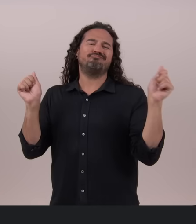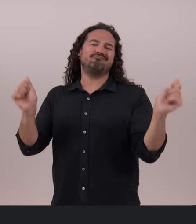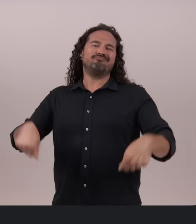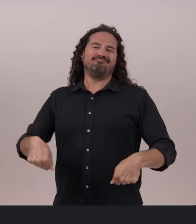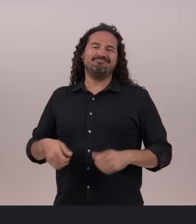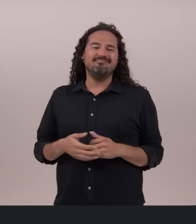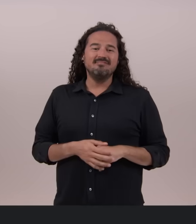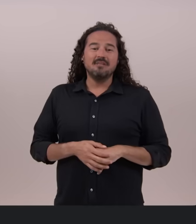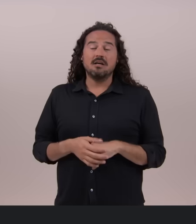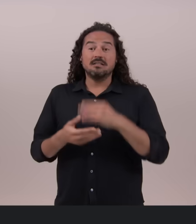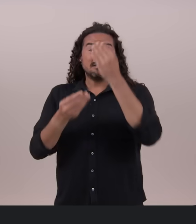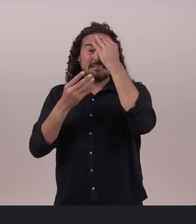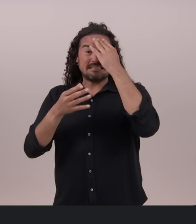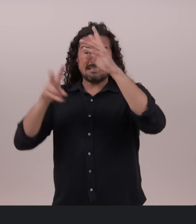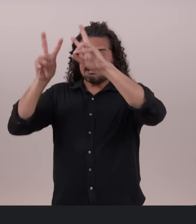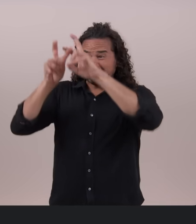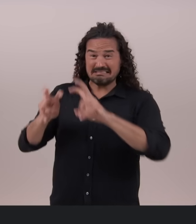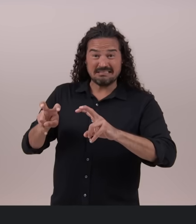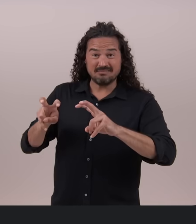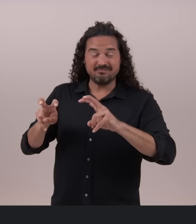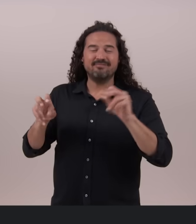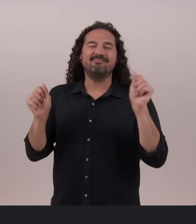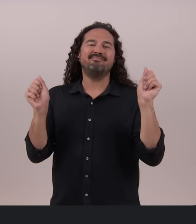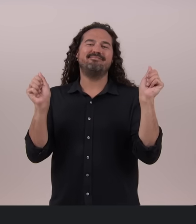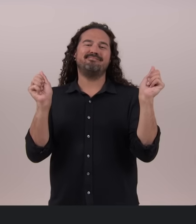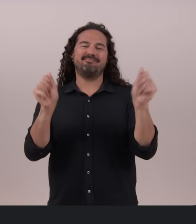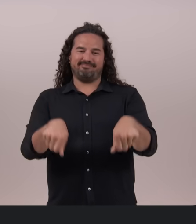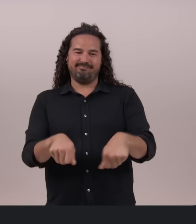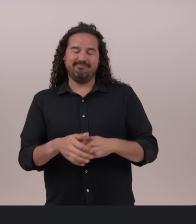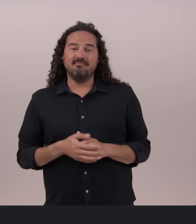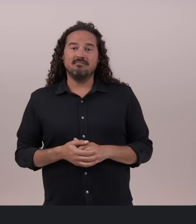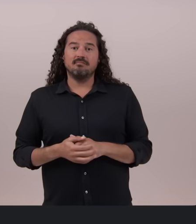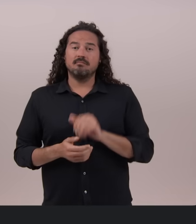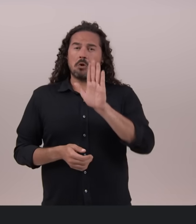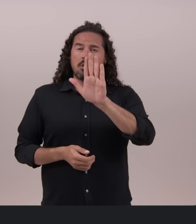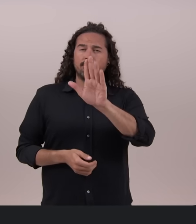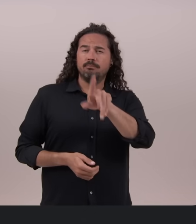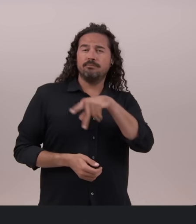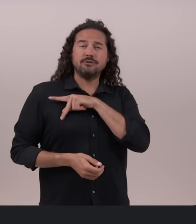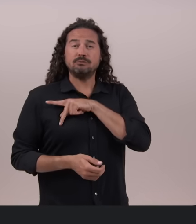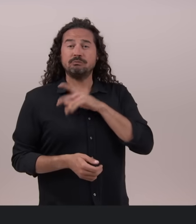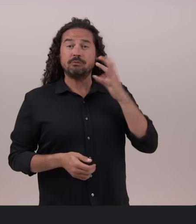Check. Your own personal radio show? We'll get to that one.